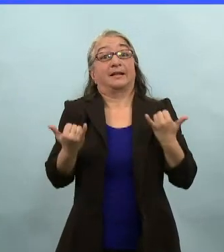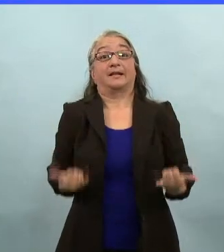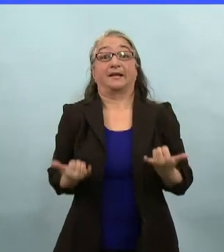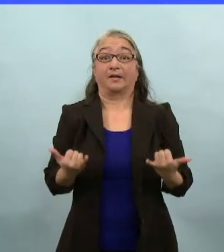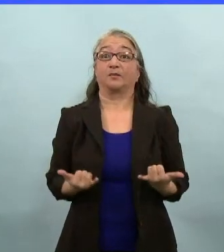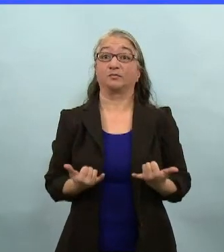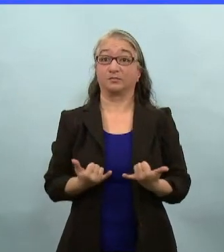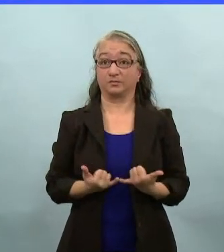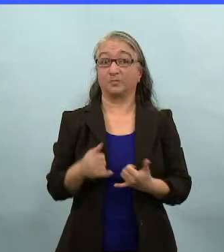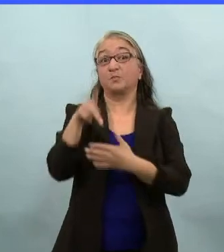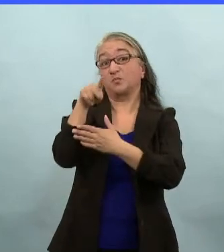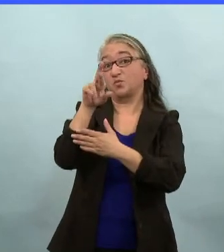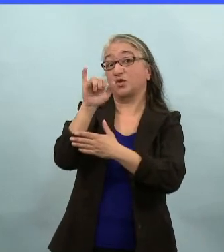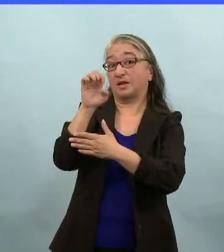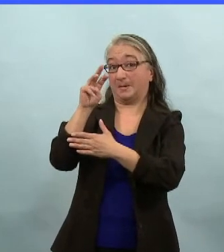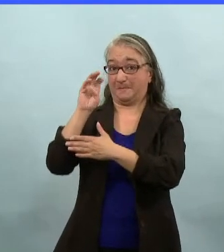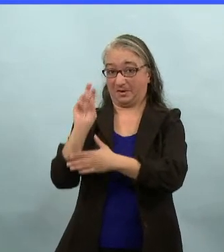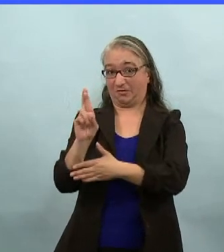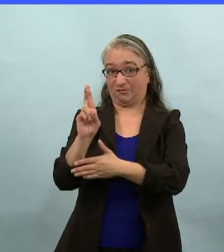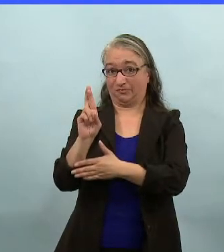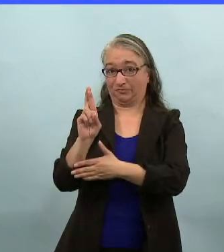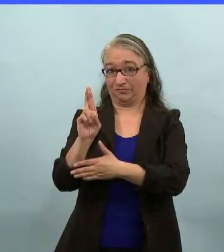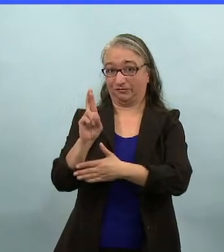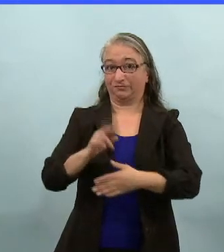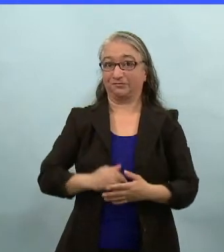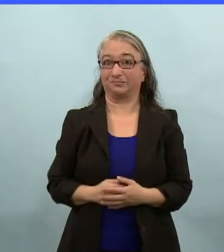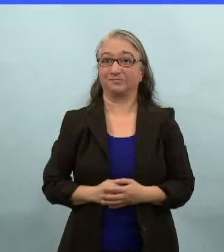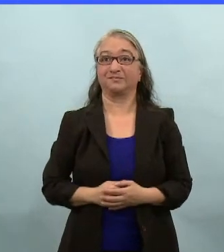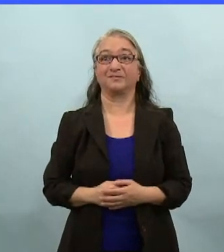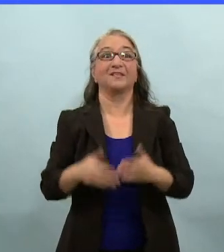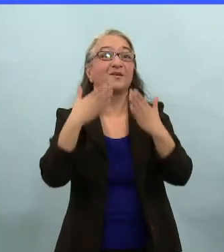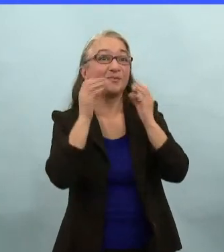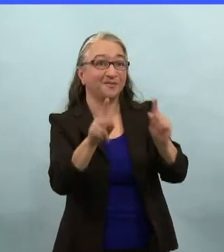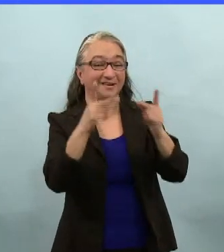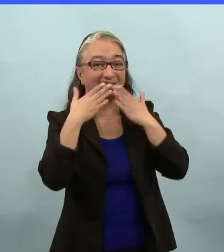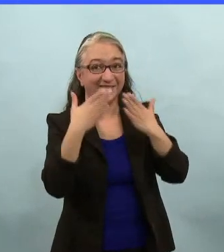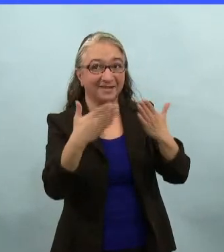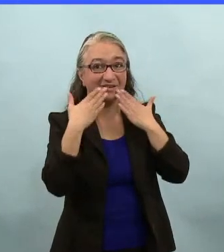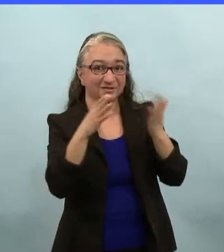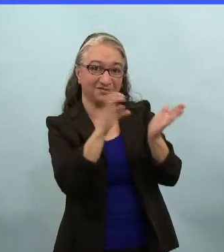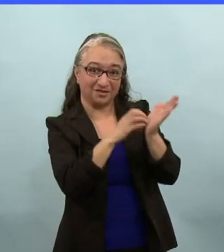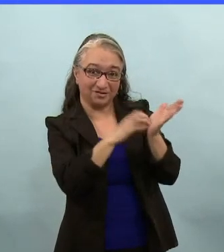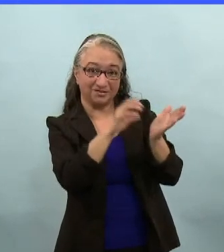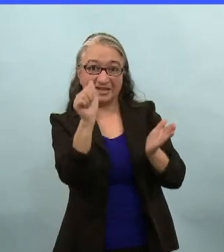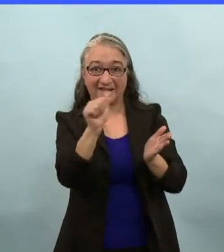you very much uh dr reimer and and dr atwal and and and also to dr russell and your teams